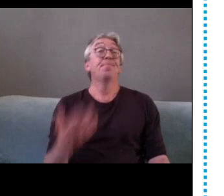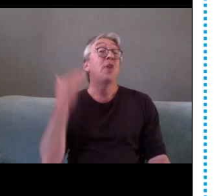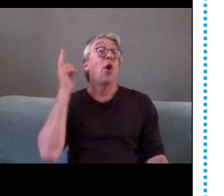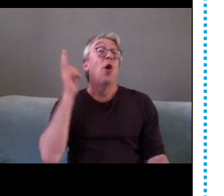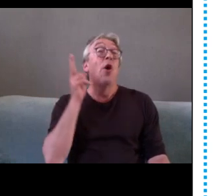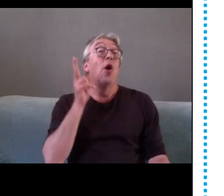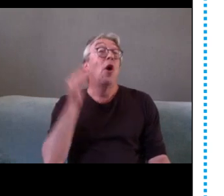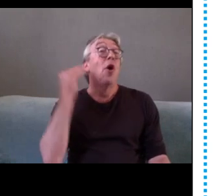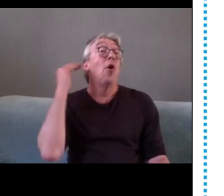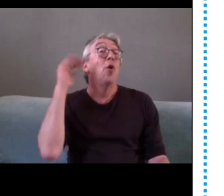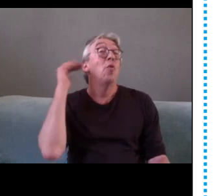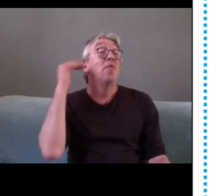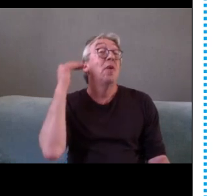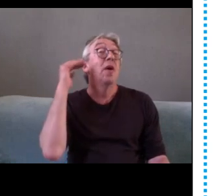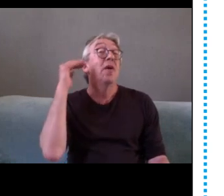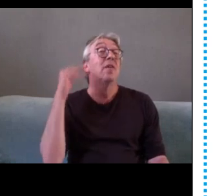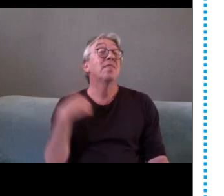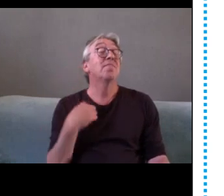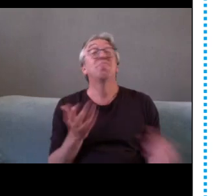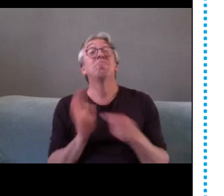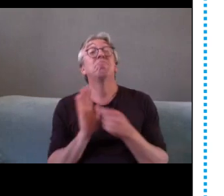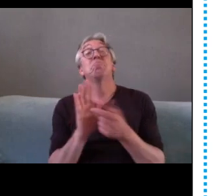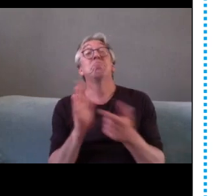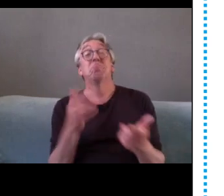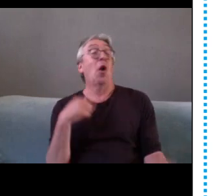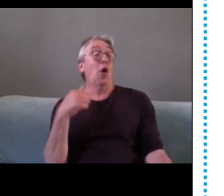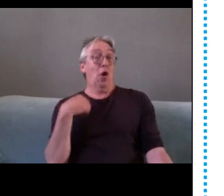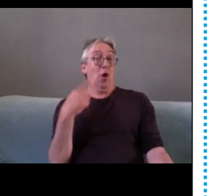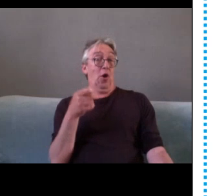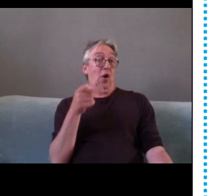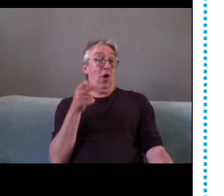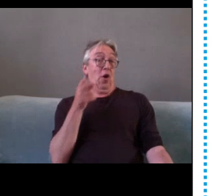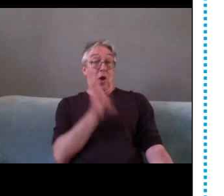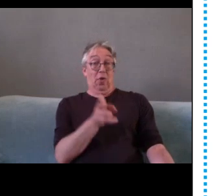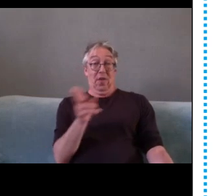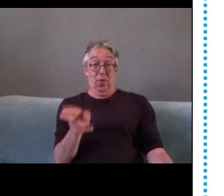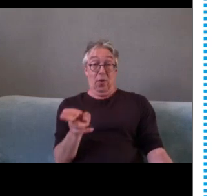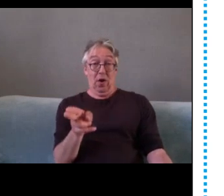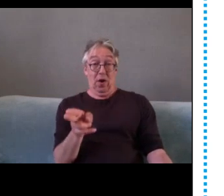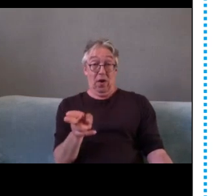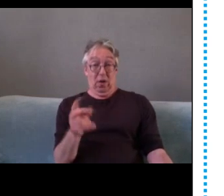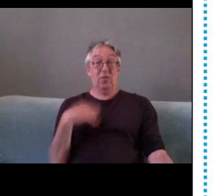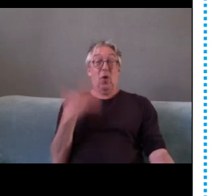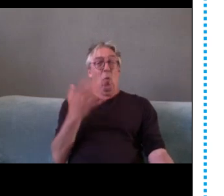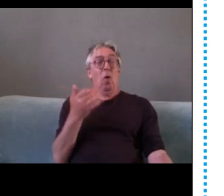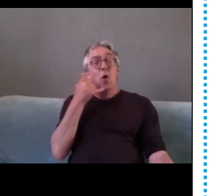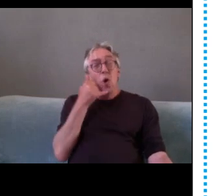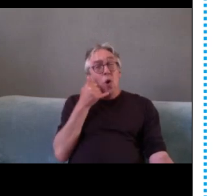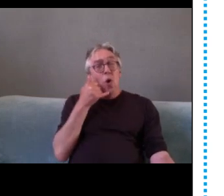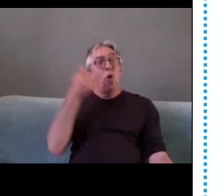and may prefer the person that he or she is calling to reply by text